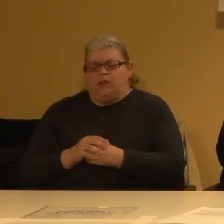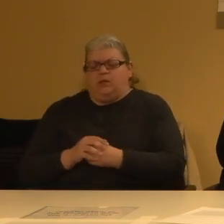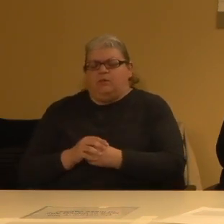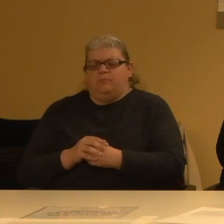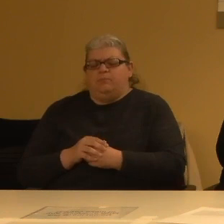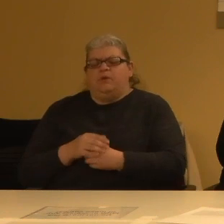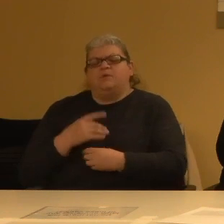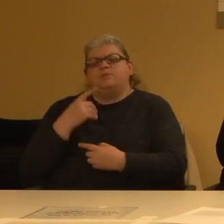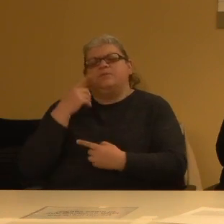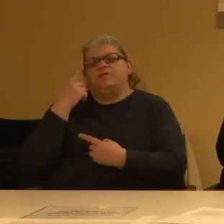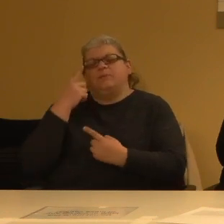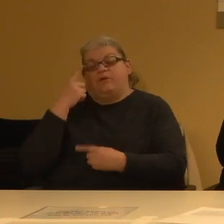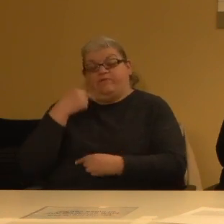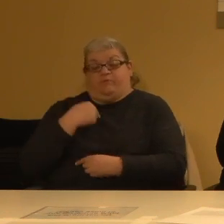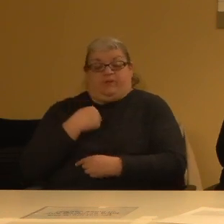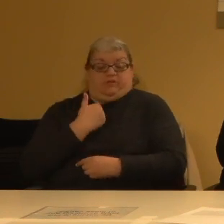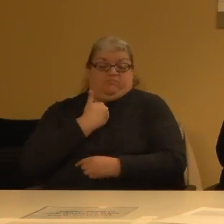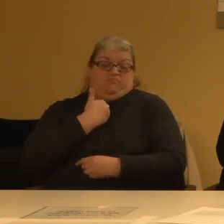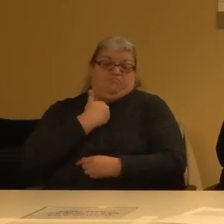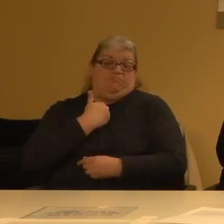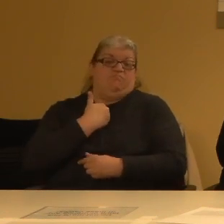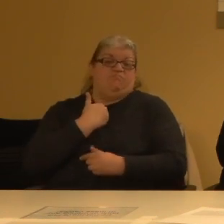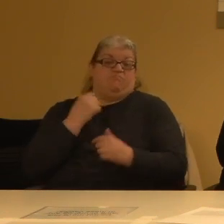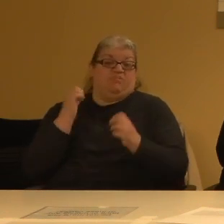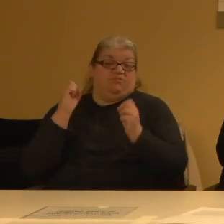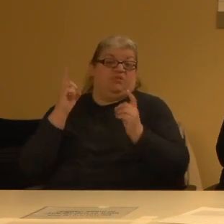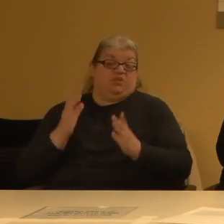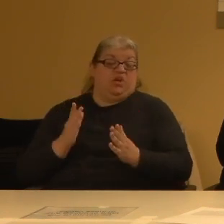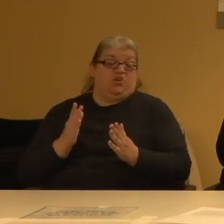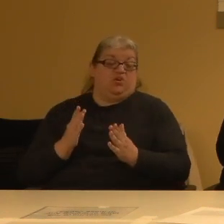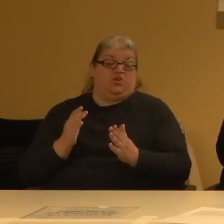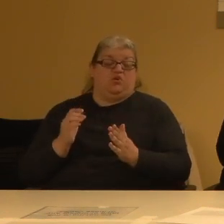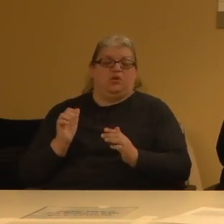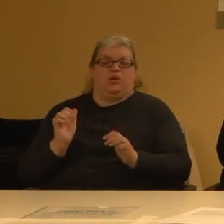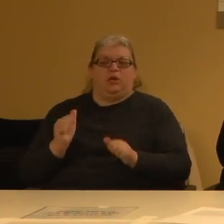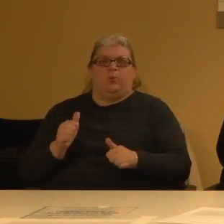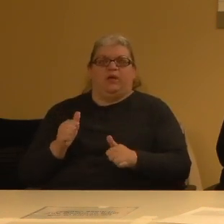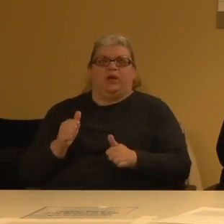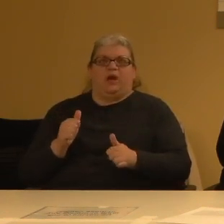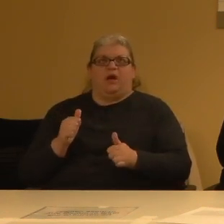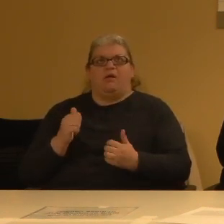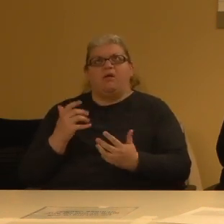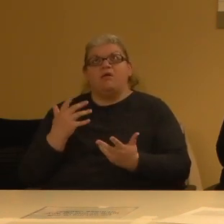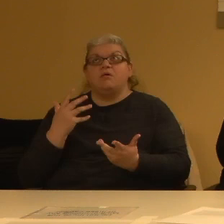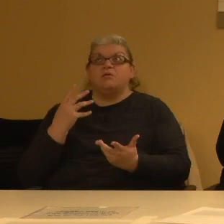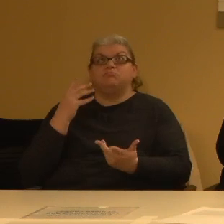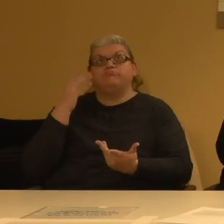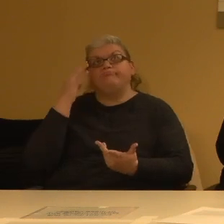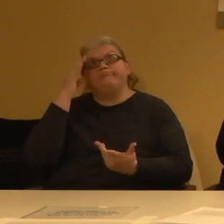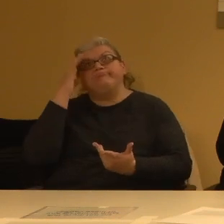me, like especially as an educator, we can theorize about what dramaturgy is all day long in a classroom,